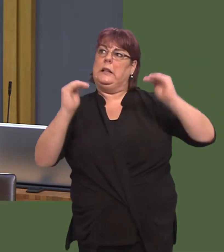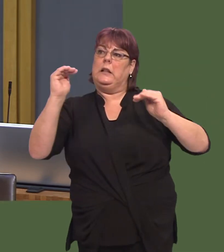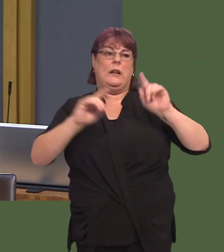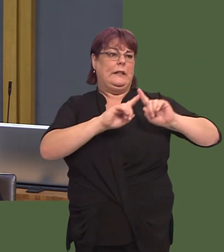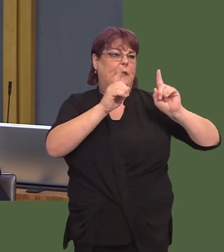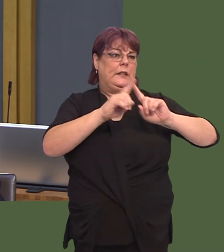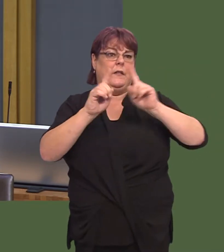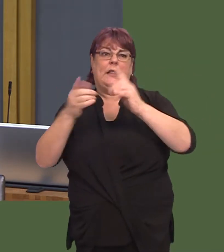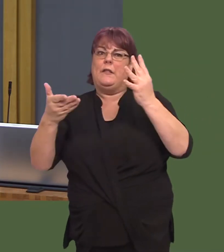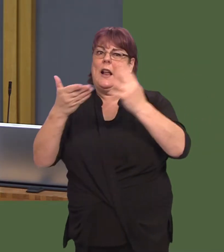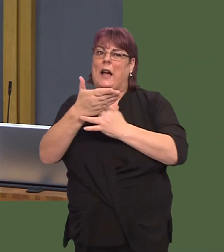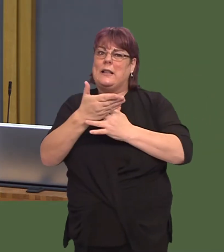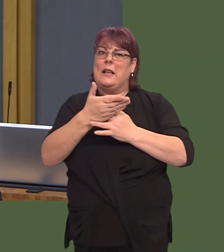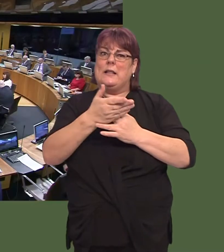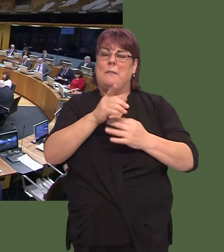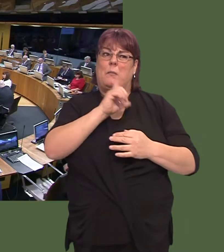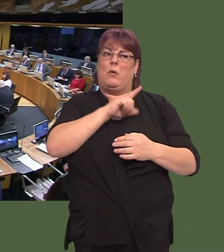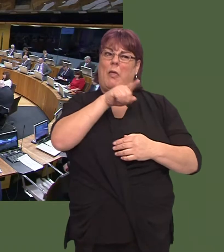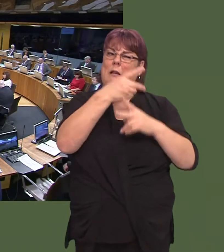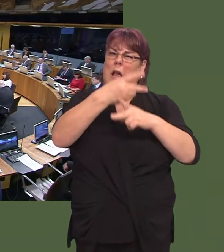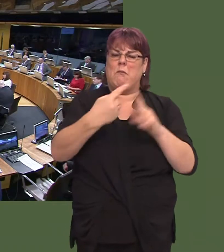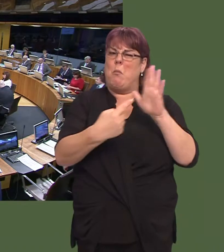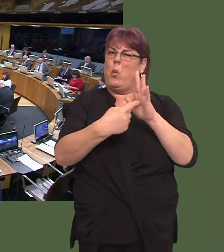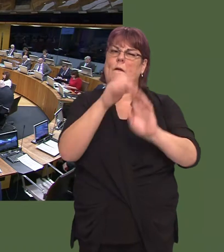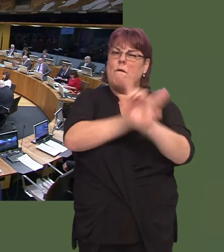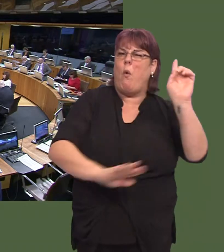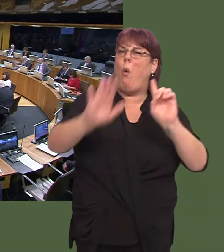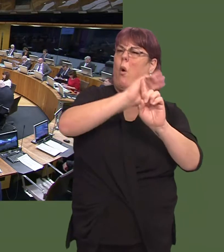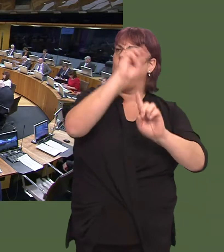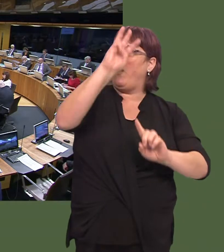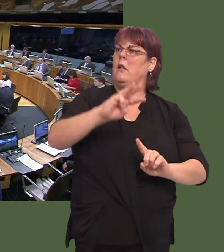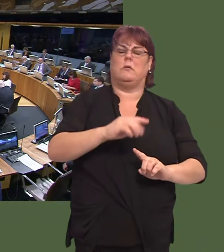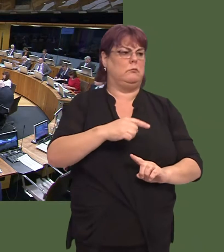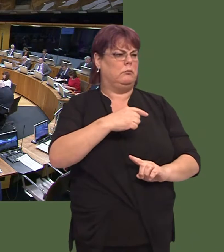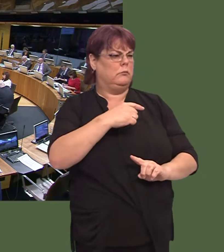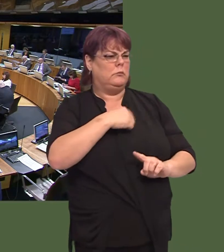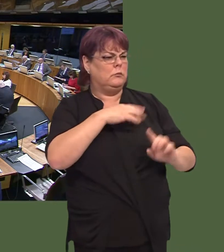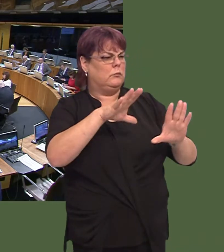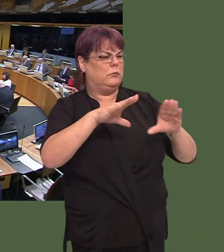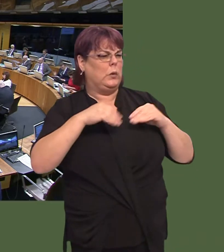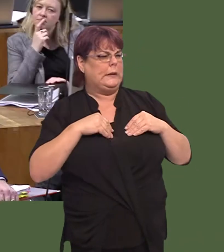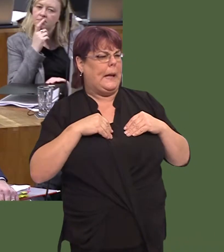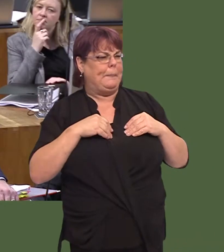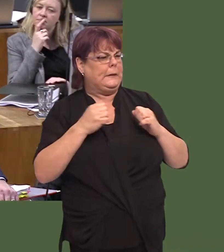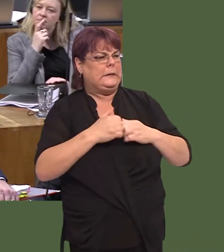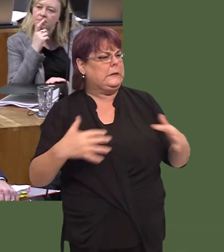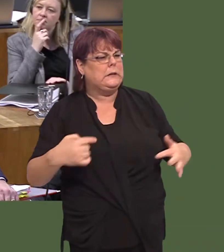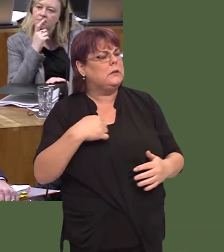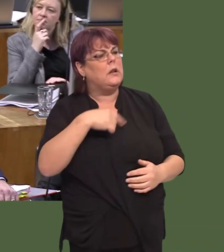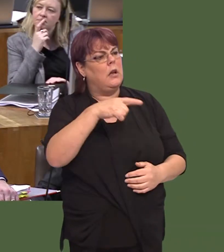care across Wales? Carwyn Jones: No, I donít accept that. We have ensured that there is investment available to the health boards.